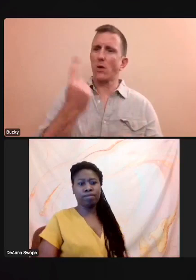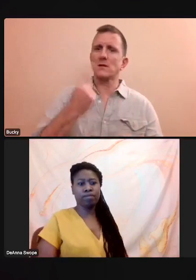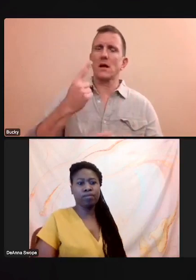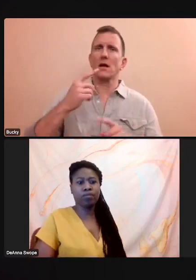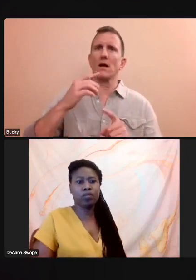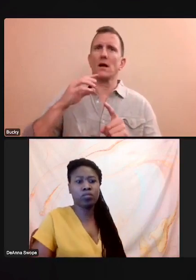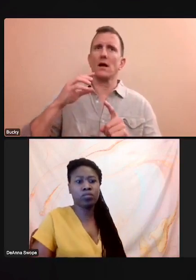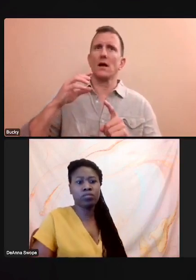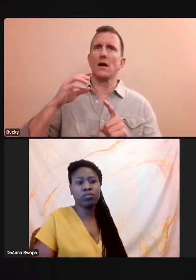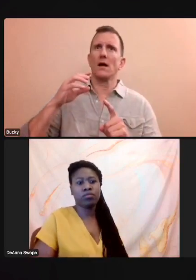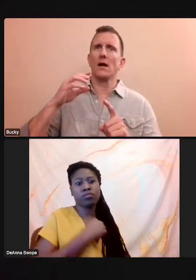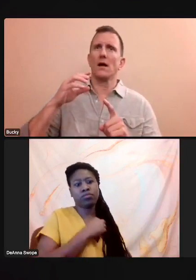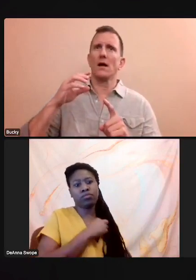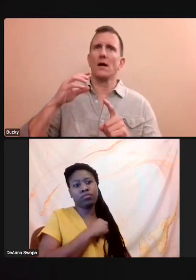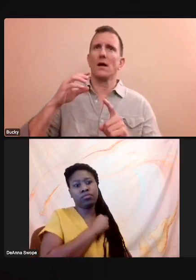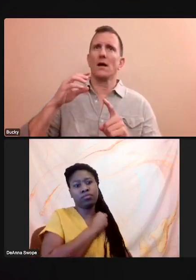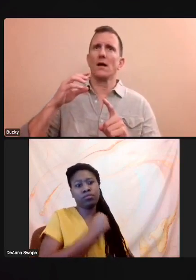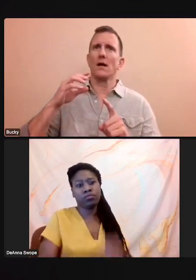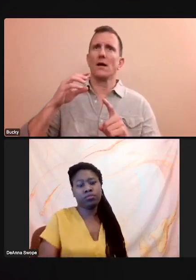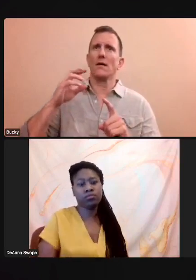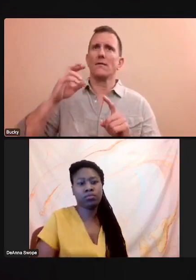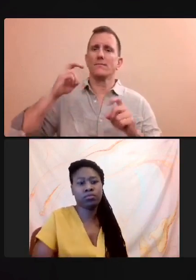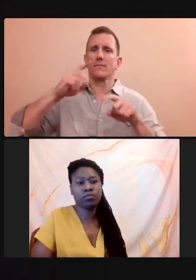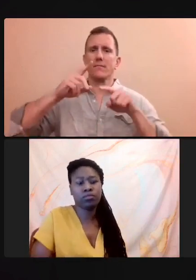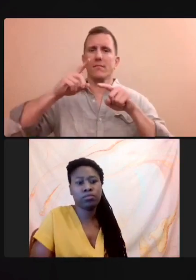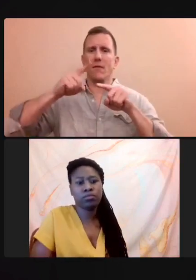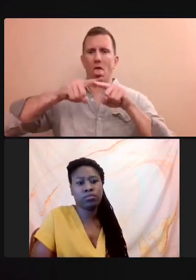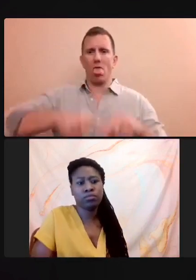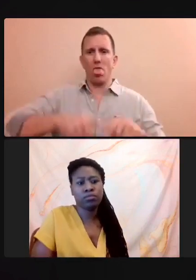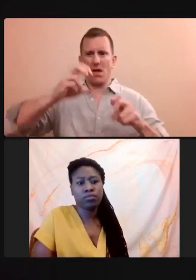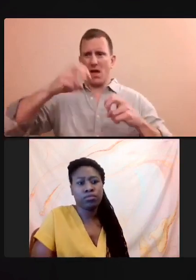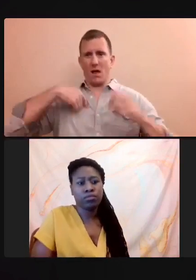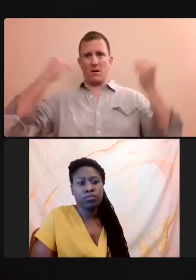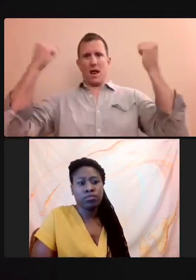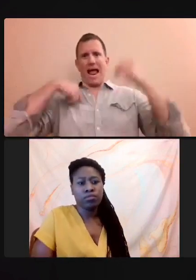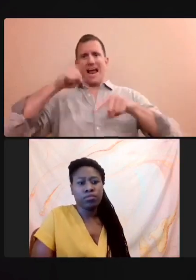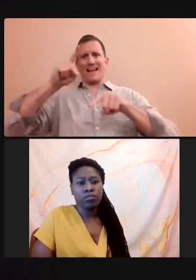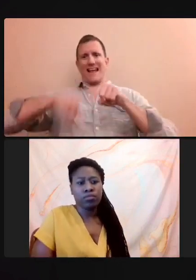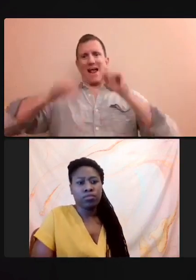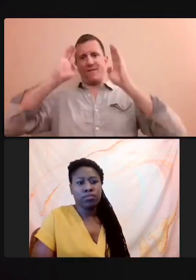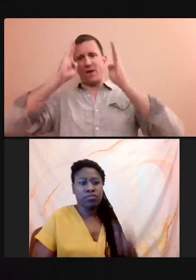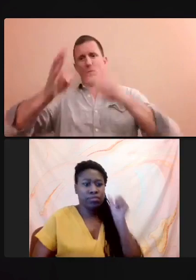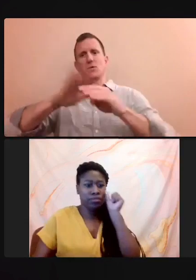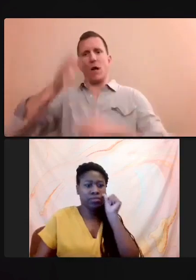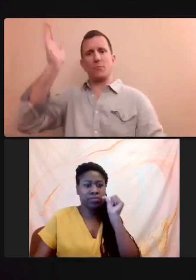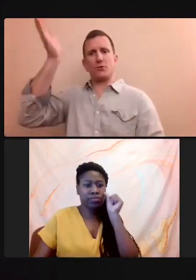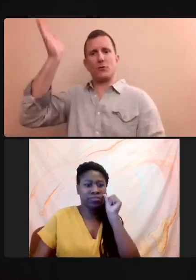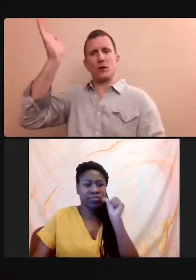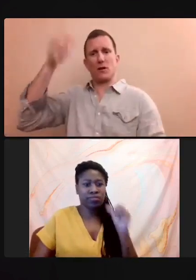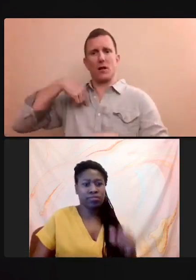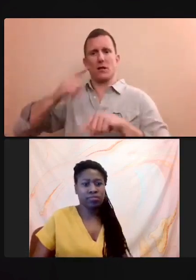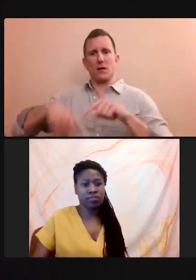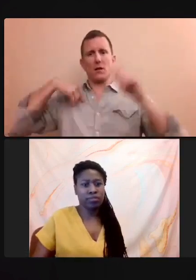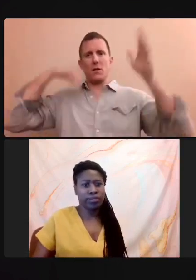So the interpreter I didn't say that, you know, get this right, right. So like, but can you hear me? And I'm like, no, don't worry.